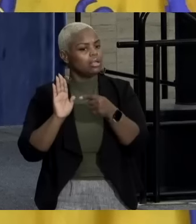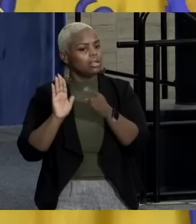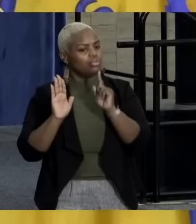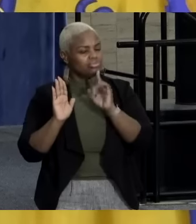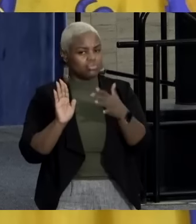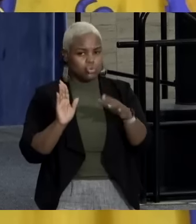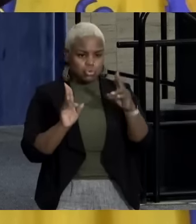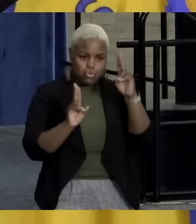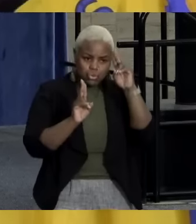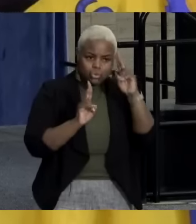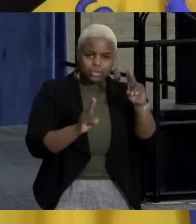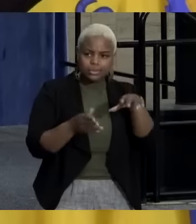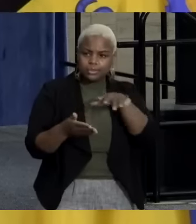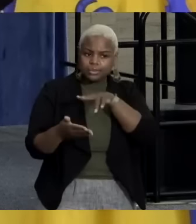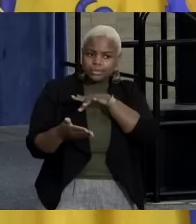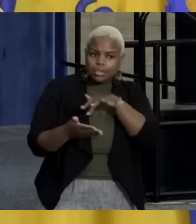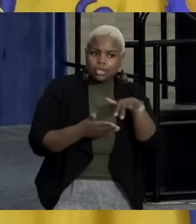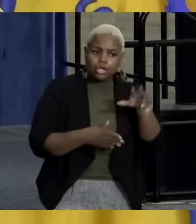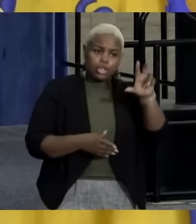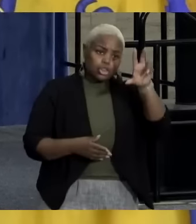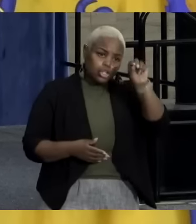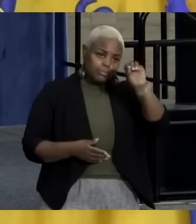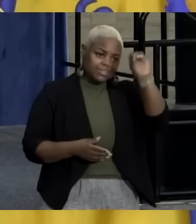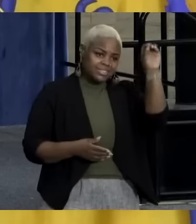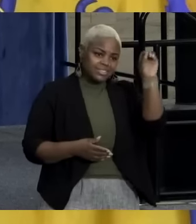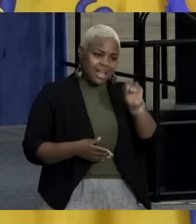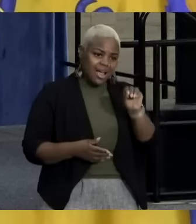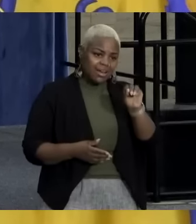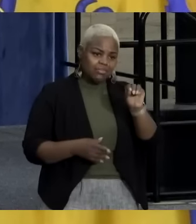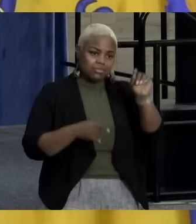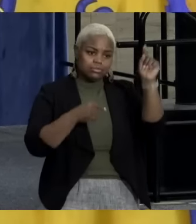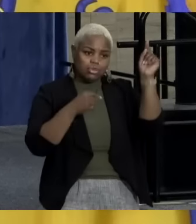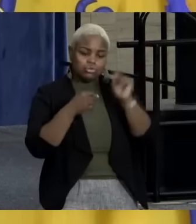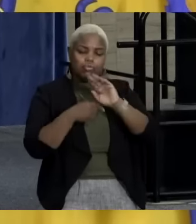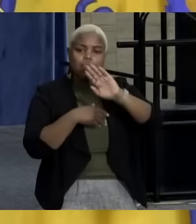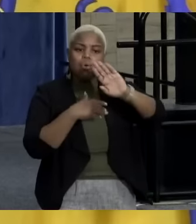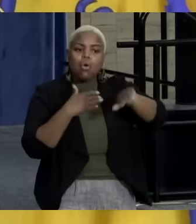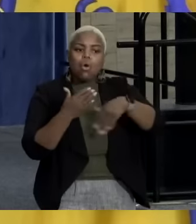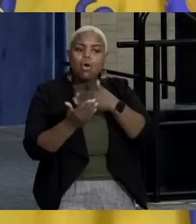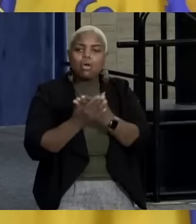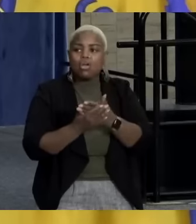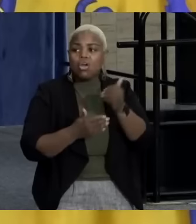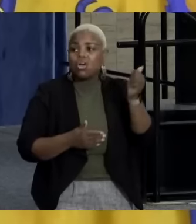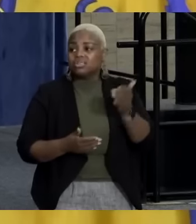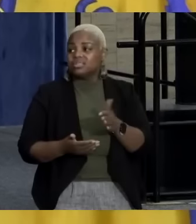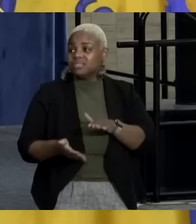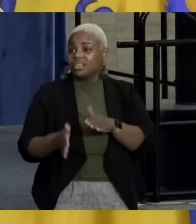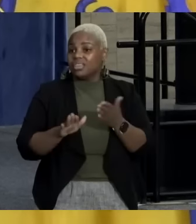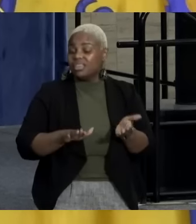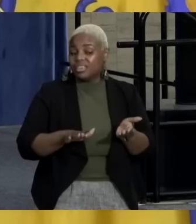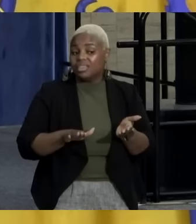30 percent reduction in all-cause mortality and a 48 percent reduction in heart attack deaths.